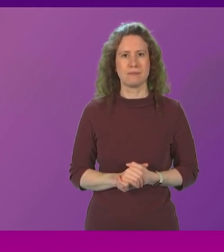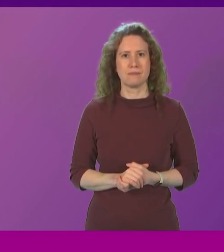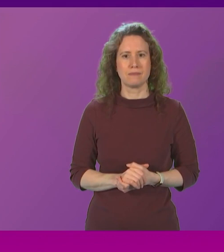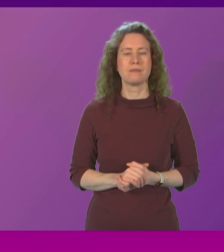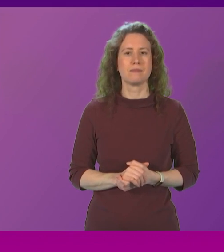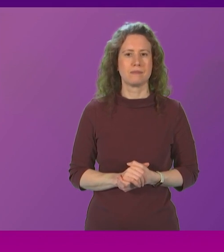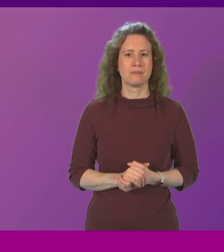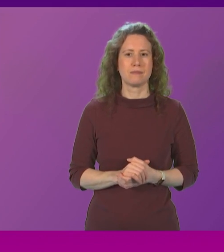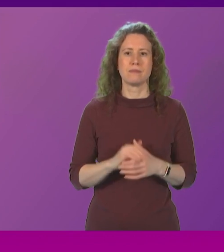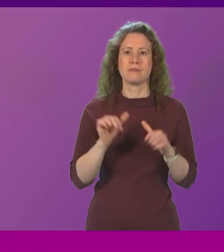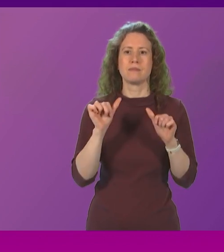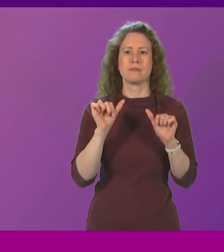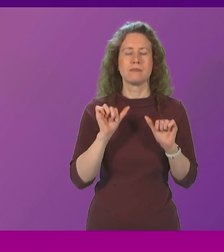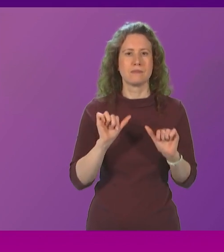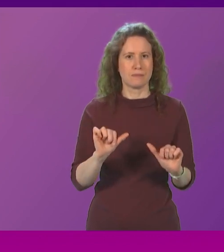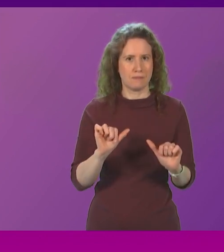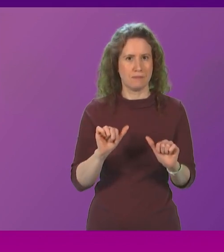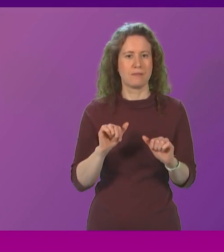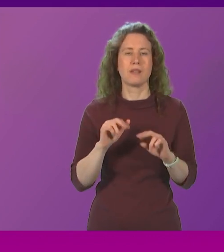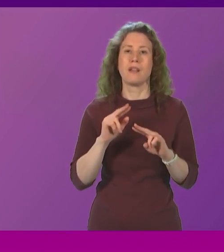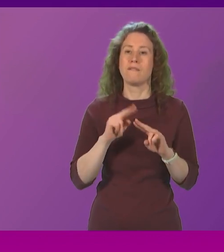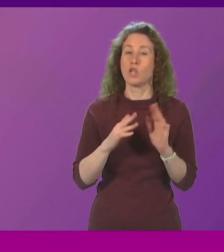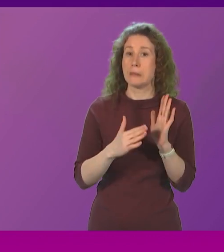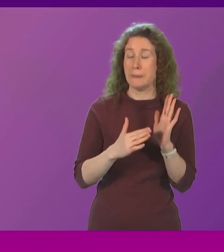The First Minister has been part of a Government that, as the Climate Change Committee has